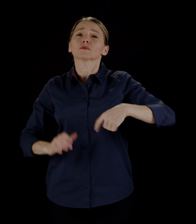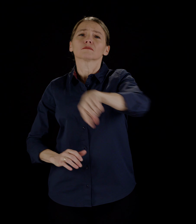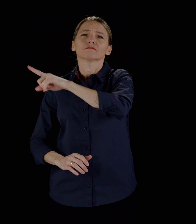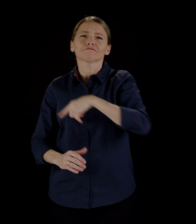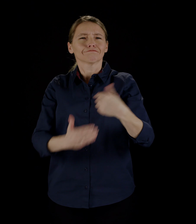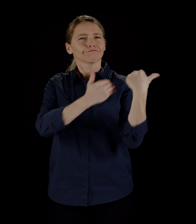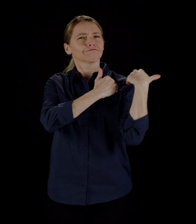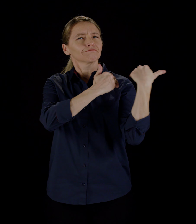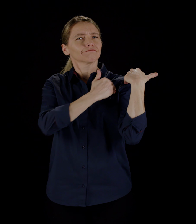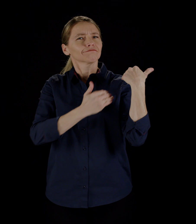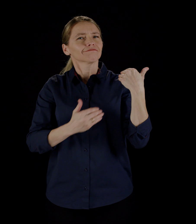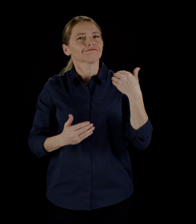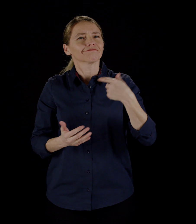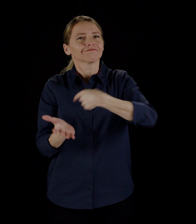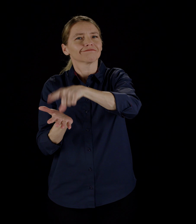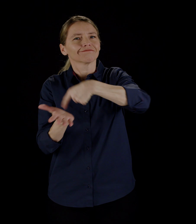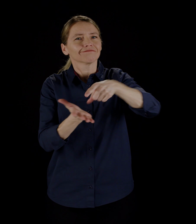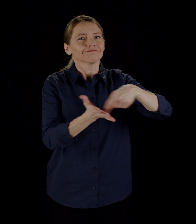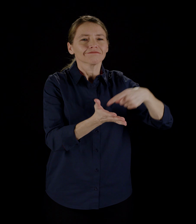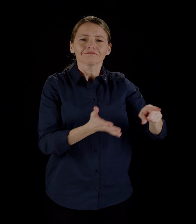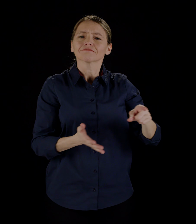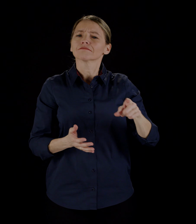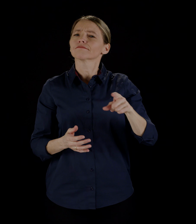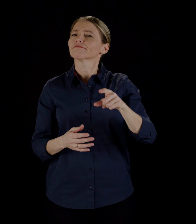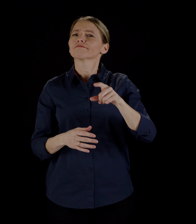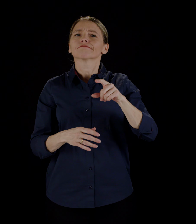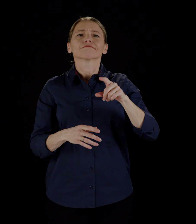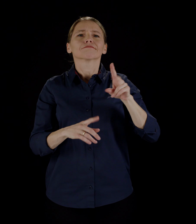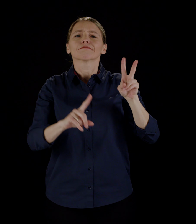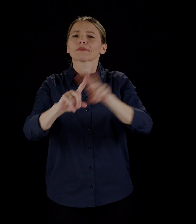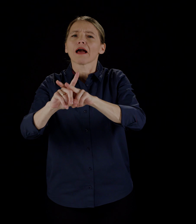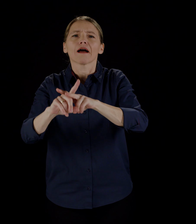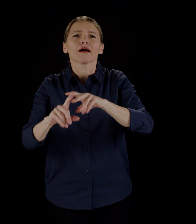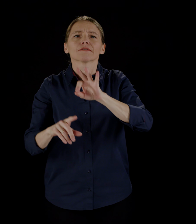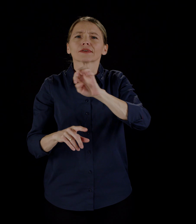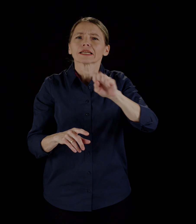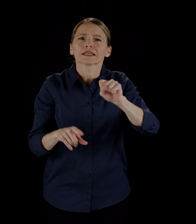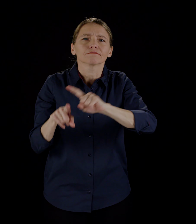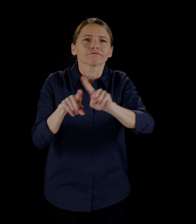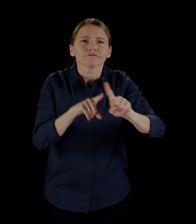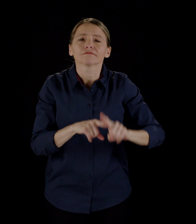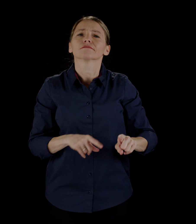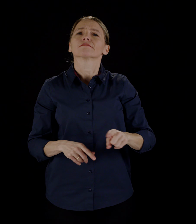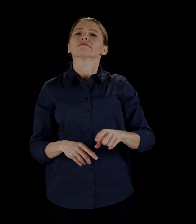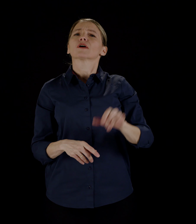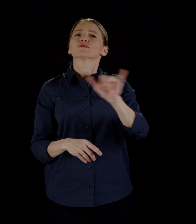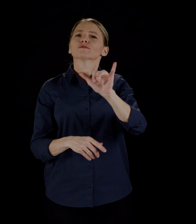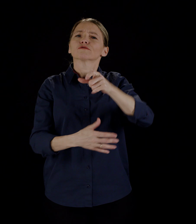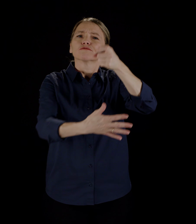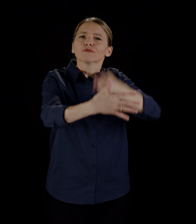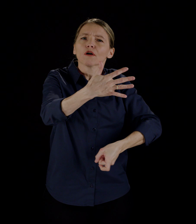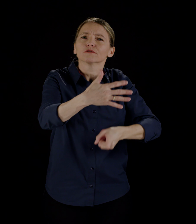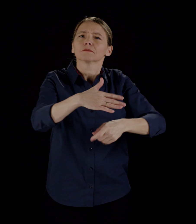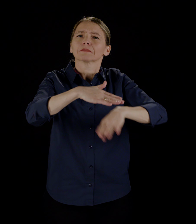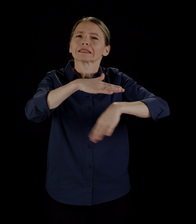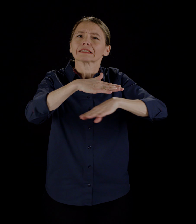Customers are responsible for paying Applicable Fees and Charges based on their specific agreement or obligation.